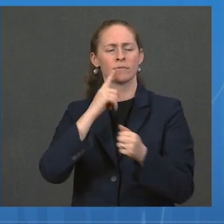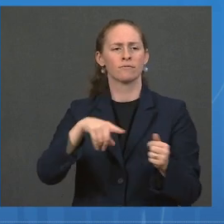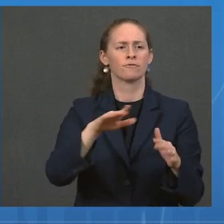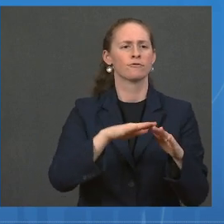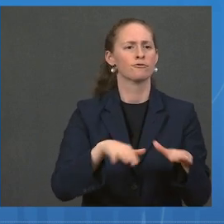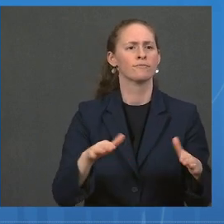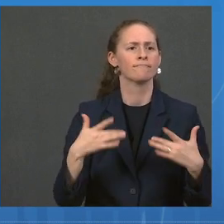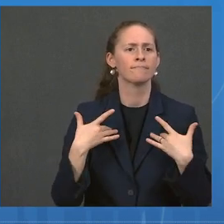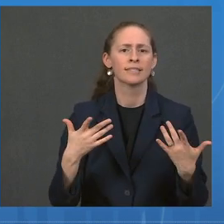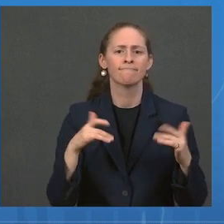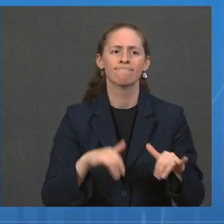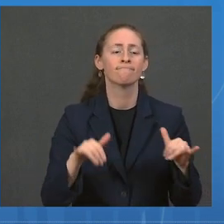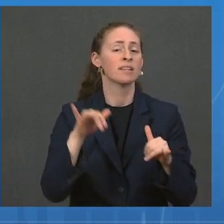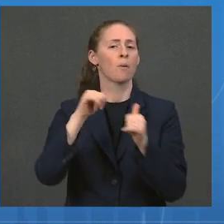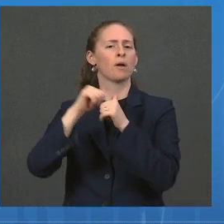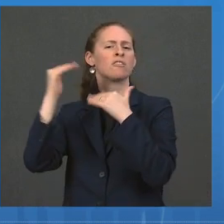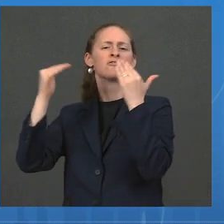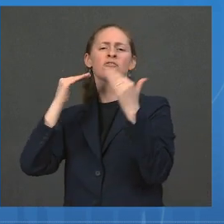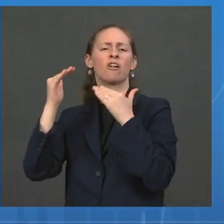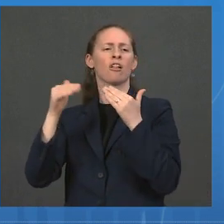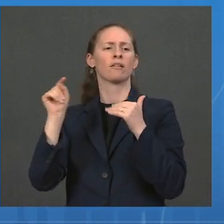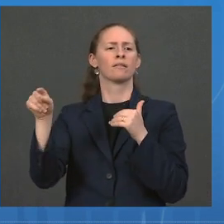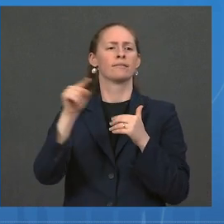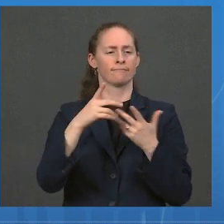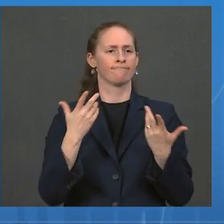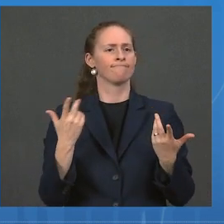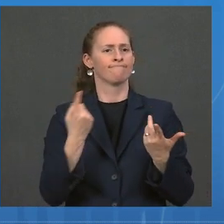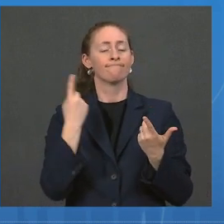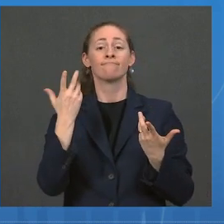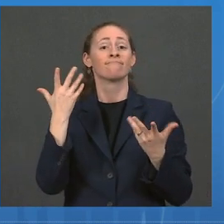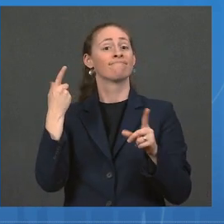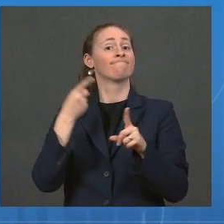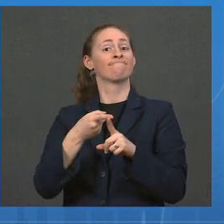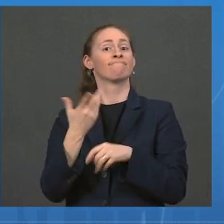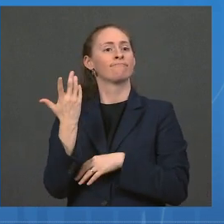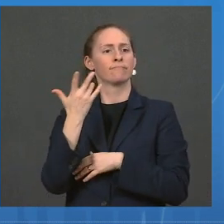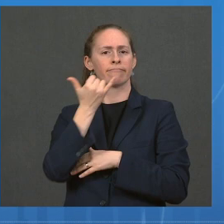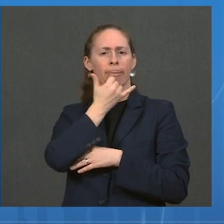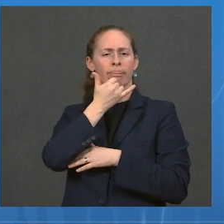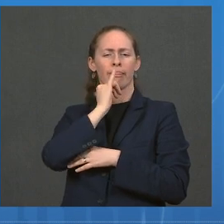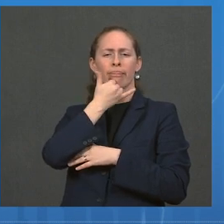which is that there's a profound amount of misinformation that is circulating about vaccines.